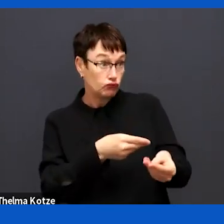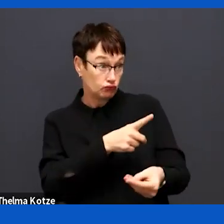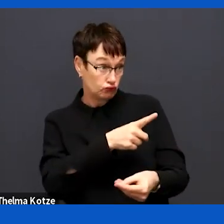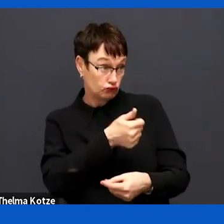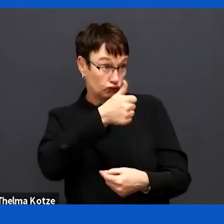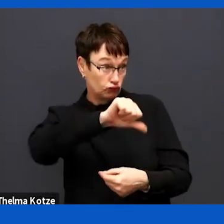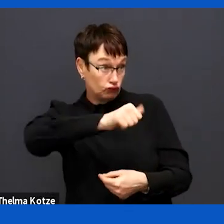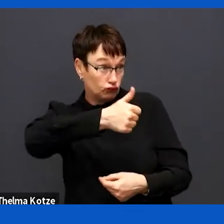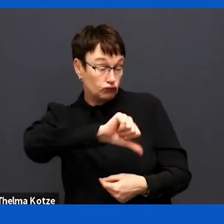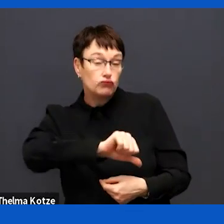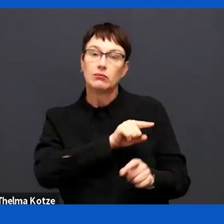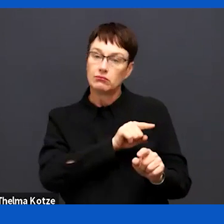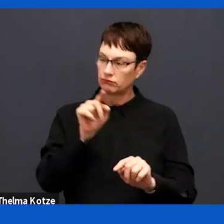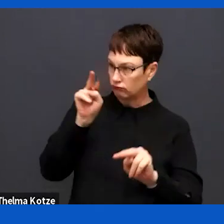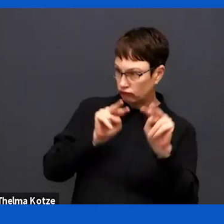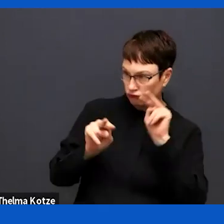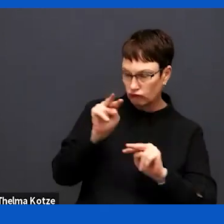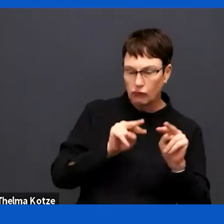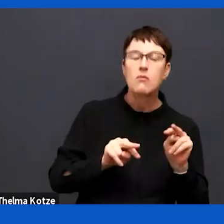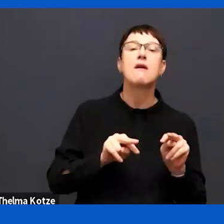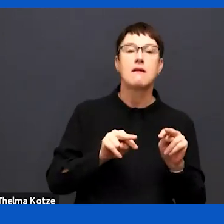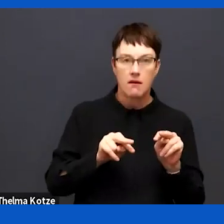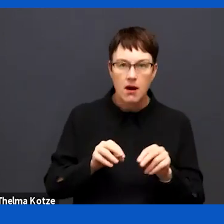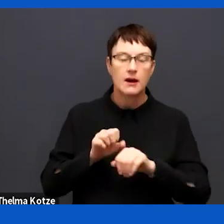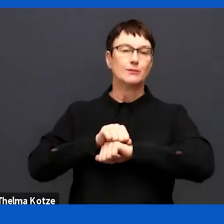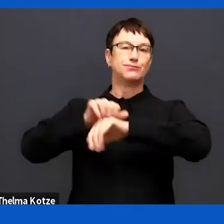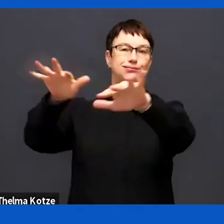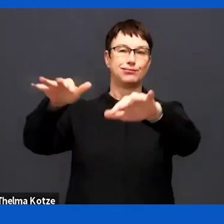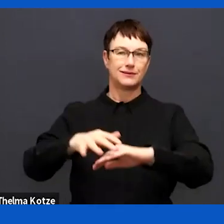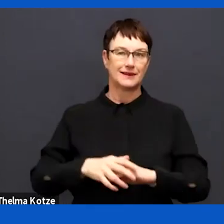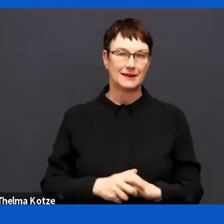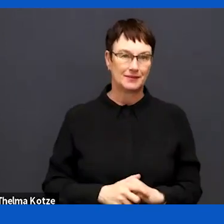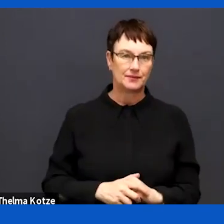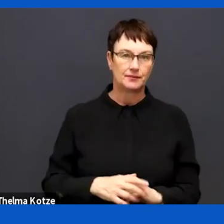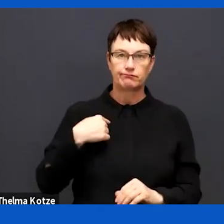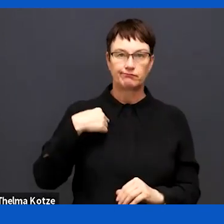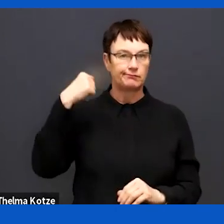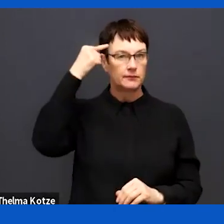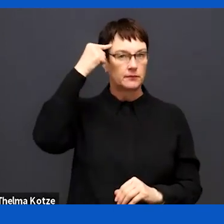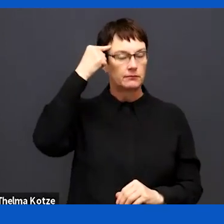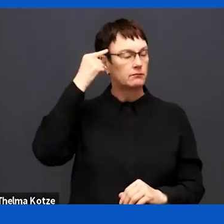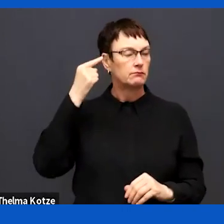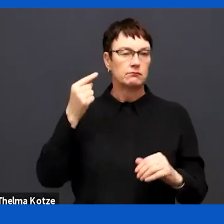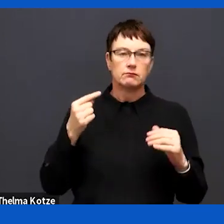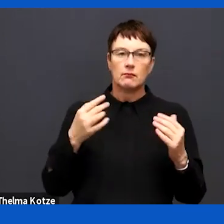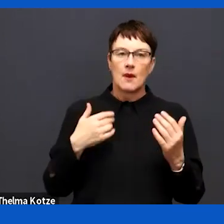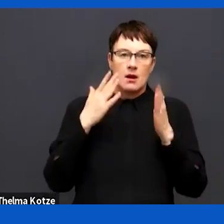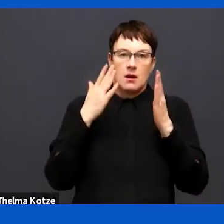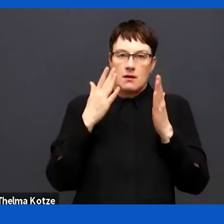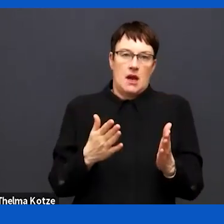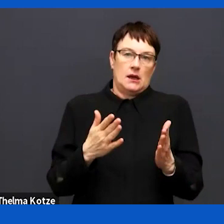So artificial intelligence in the future, eventually can support our work. We can see